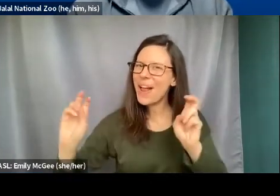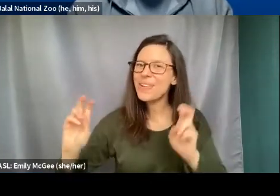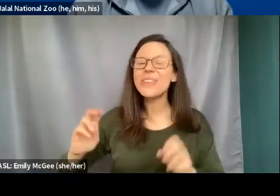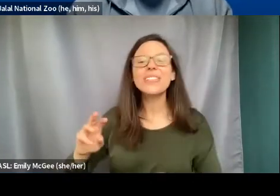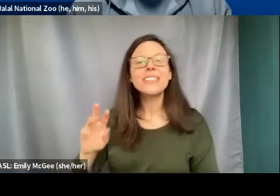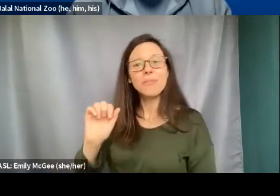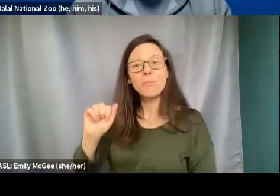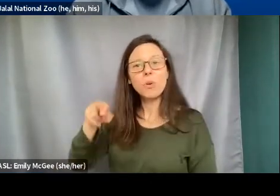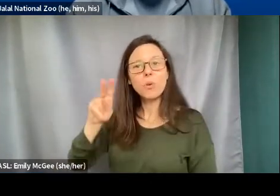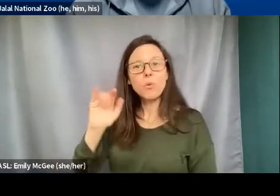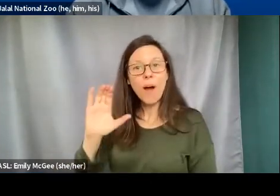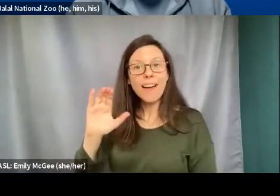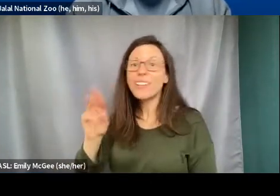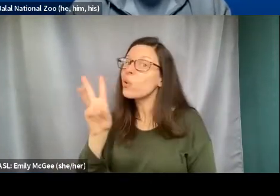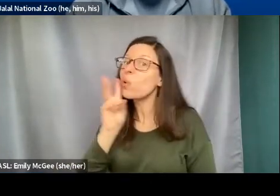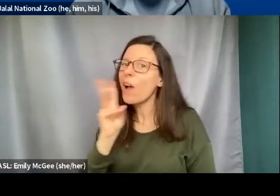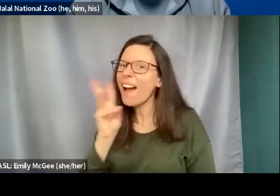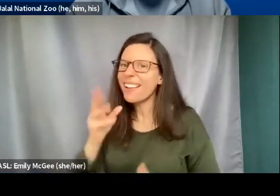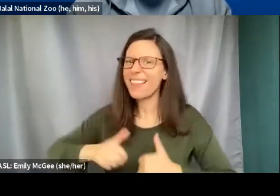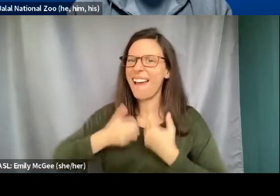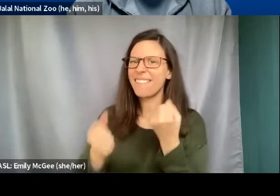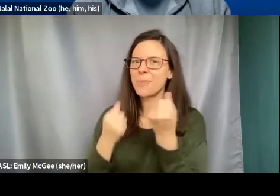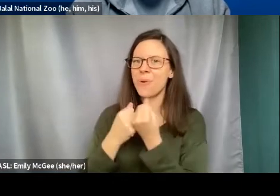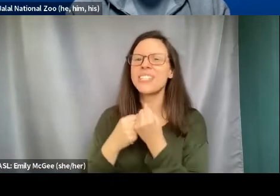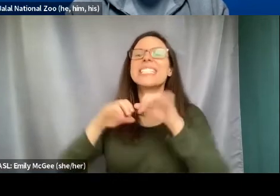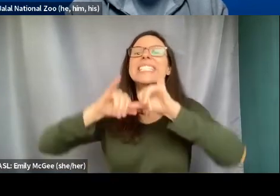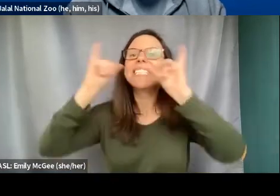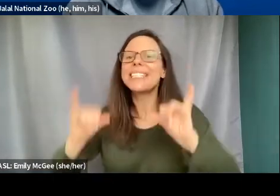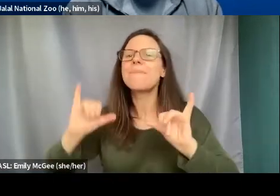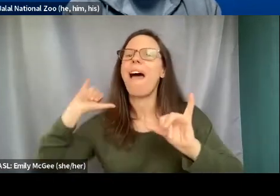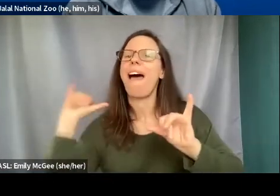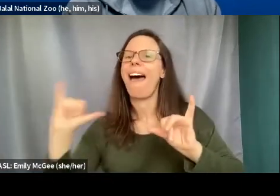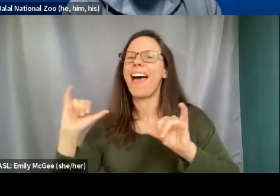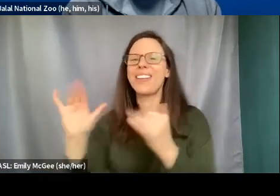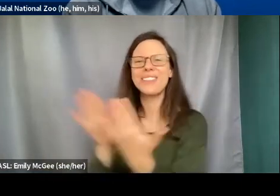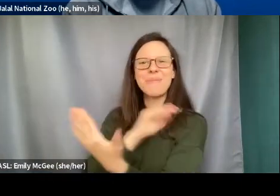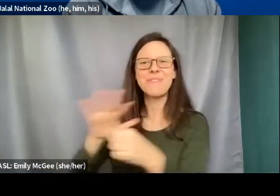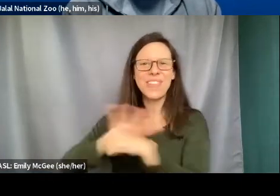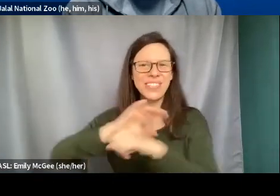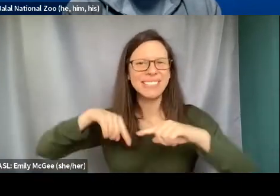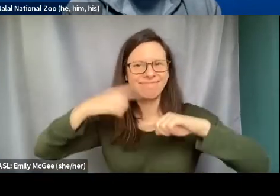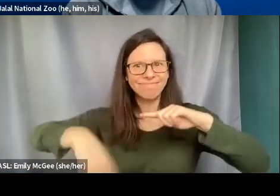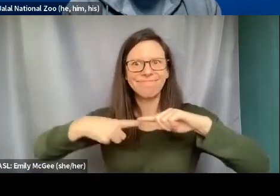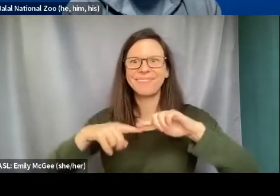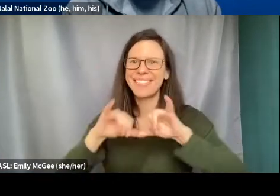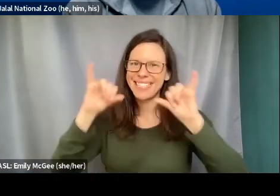recreating, not just the water. That's fantastic. So, we do have a question here in the Q&A already